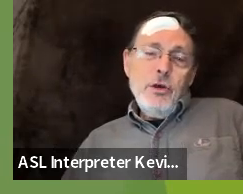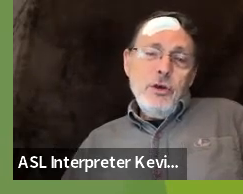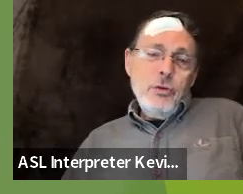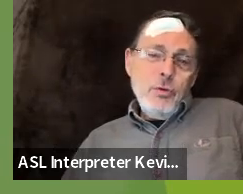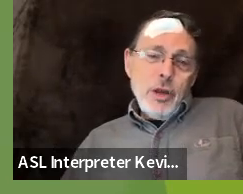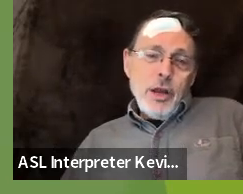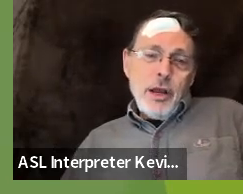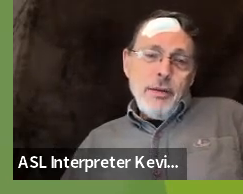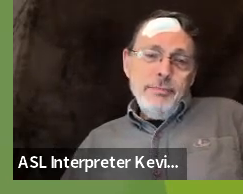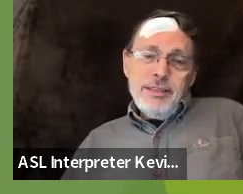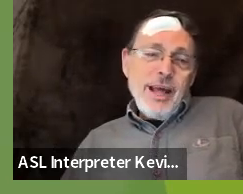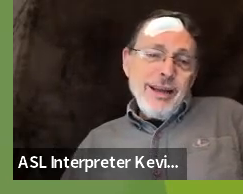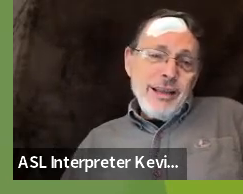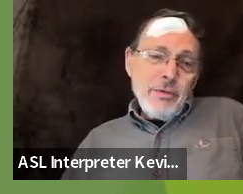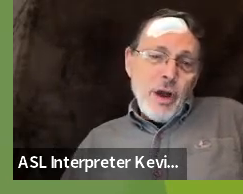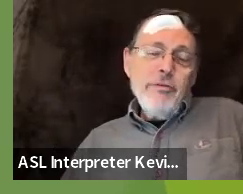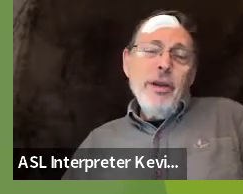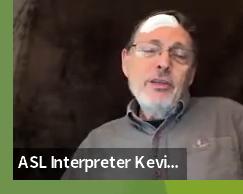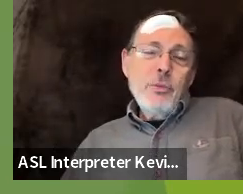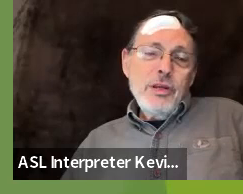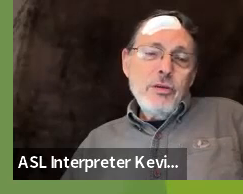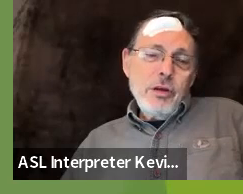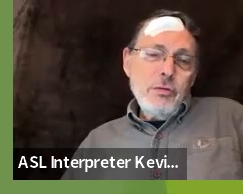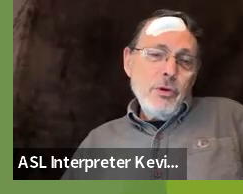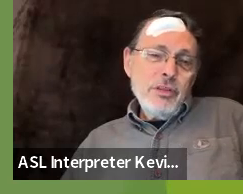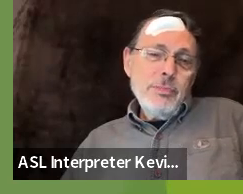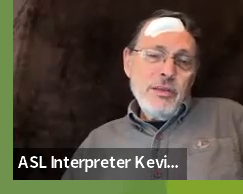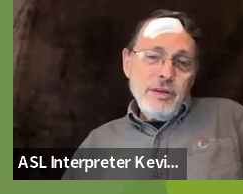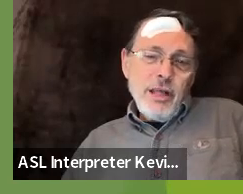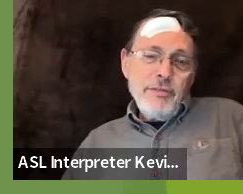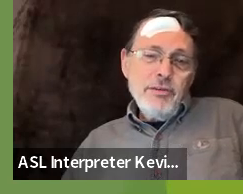So it's not like covering. So we took it to a more specific level.